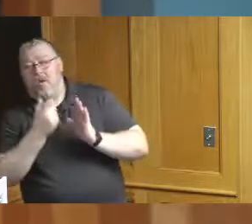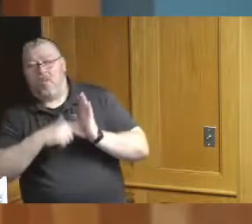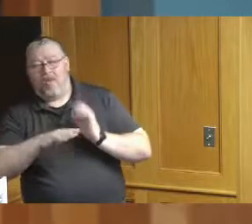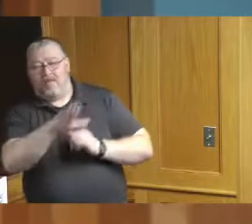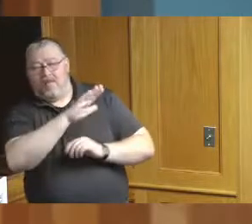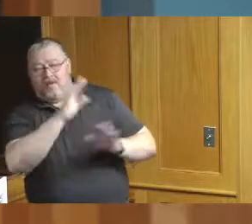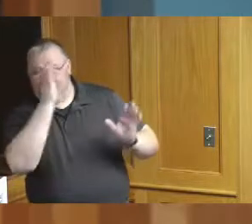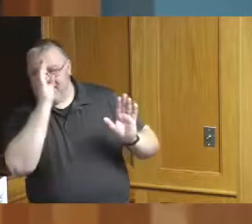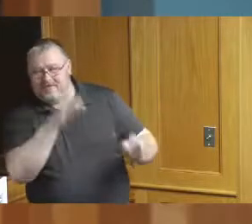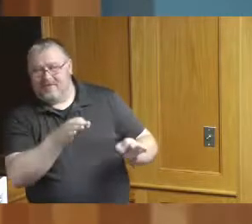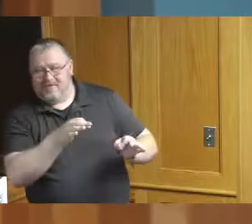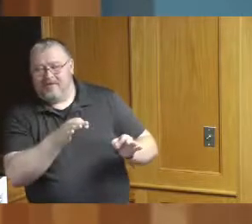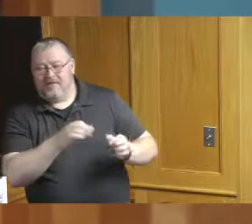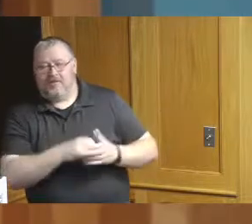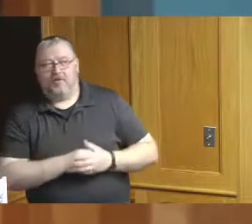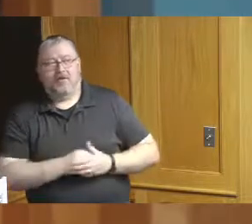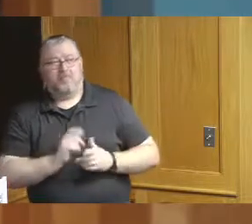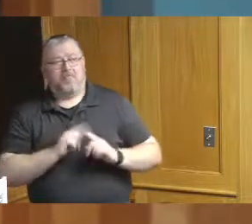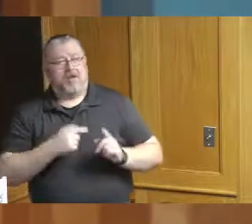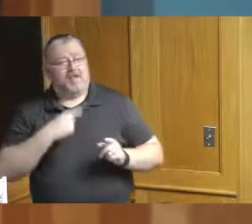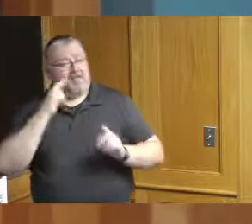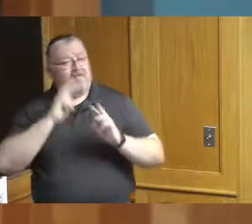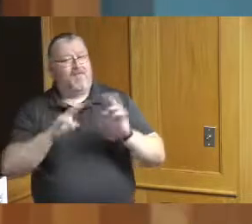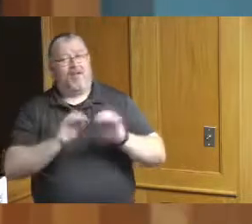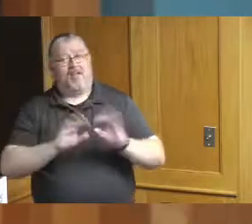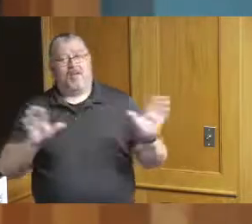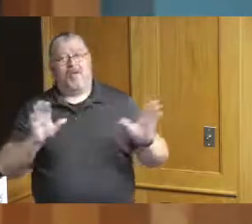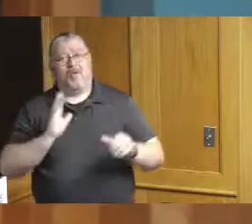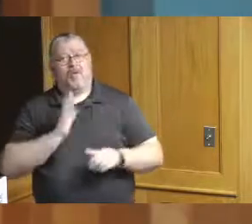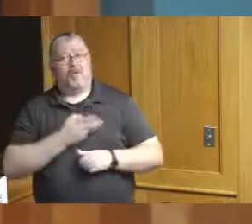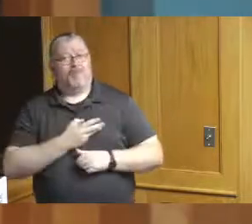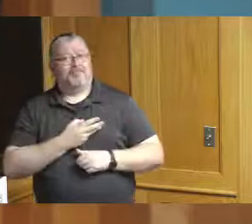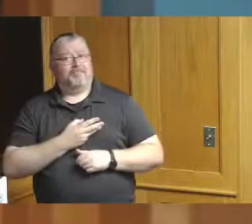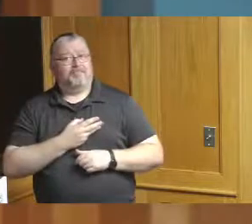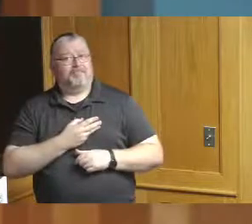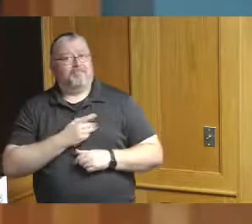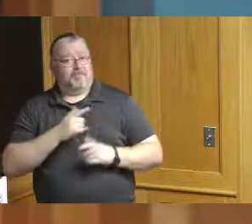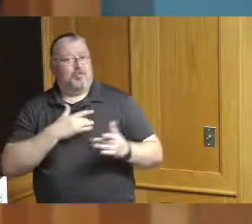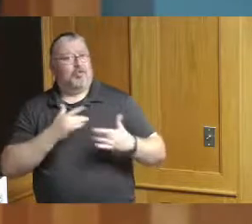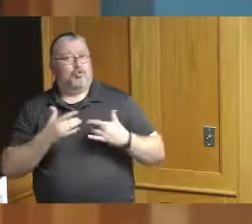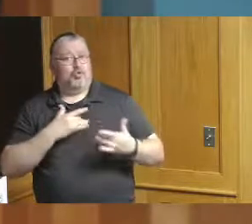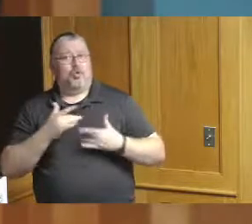decision is but i think it's very clear that we have some concerns about how all this took